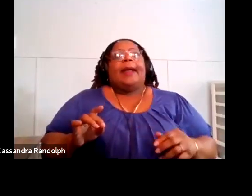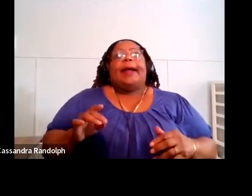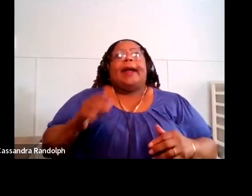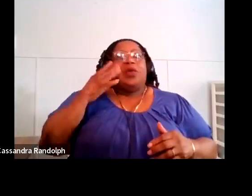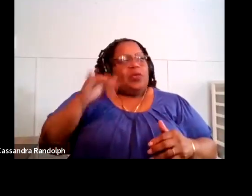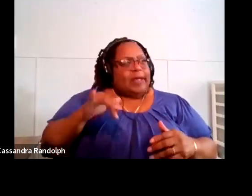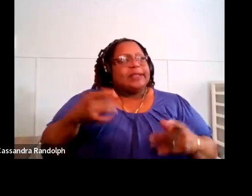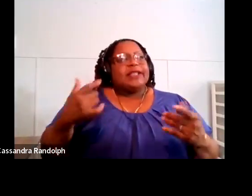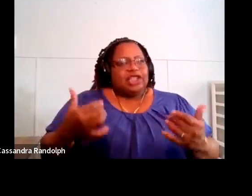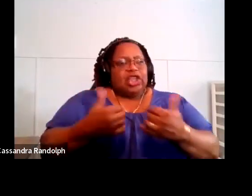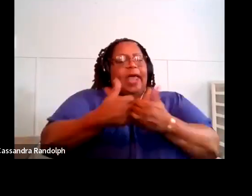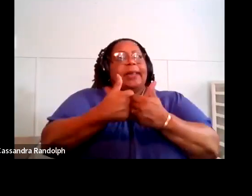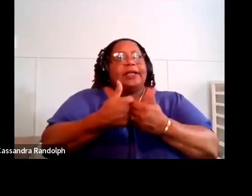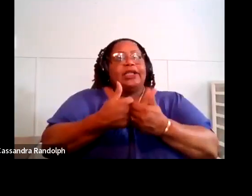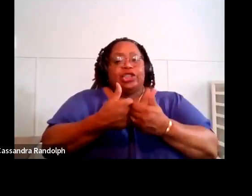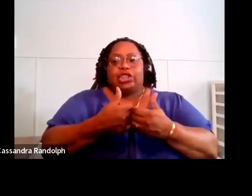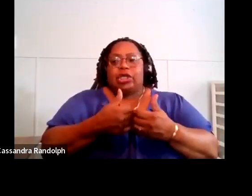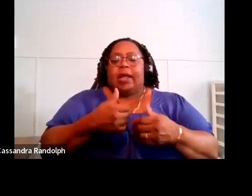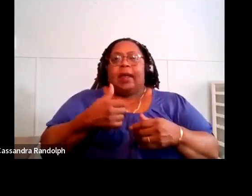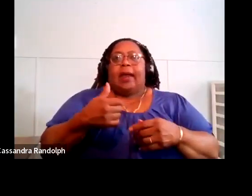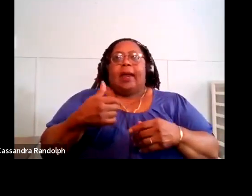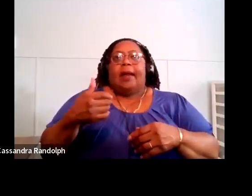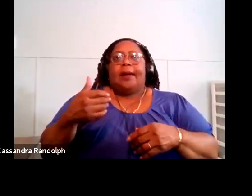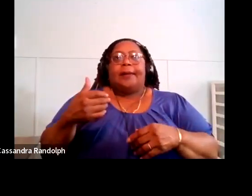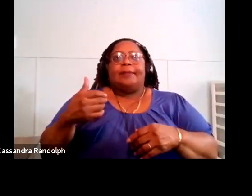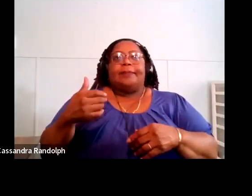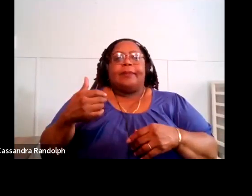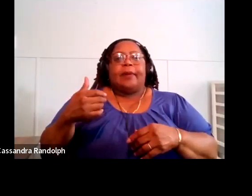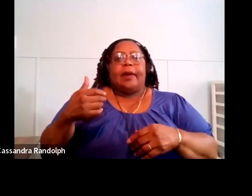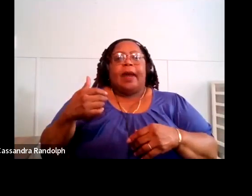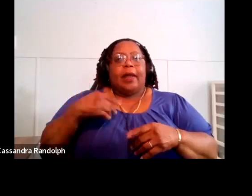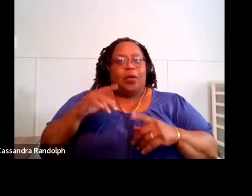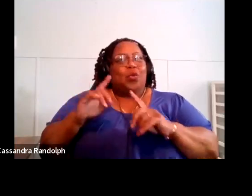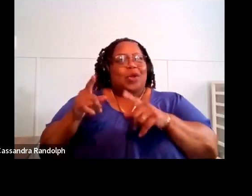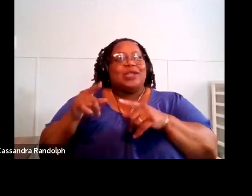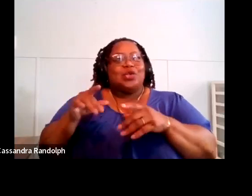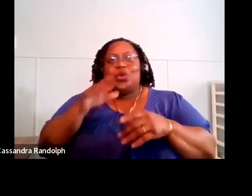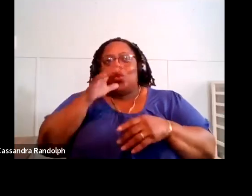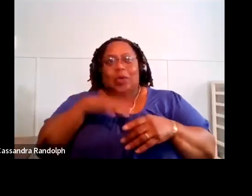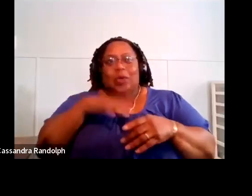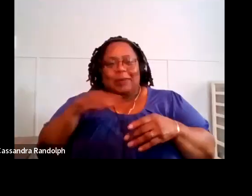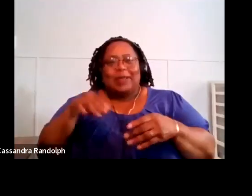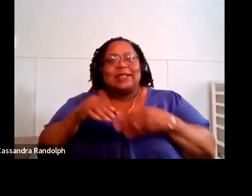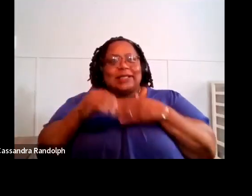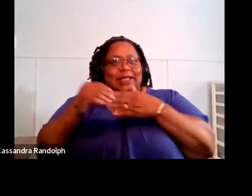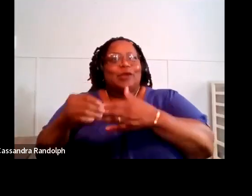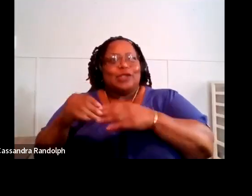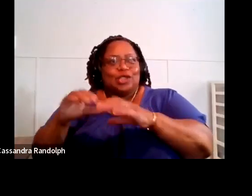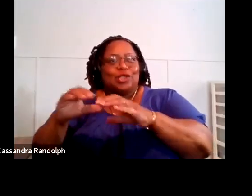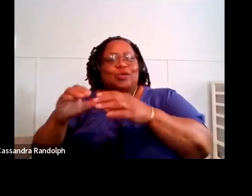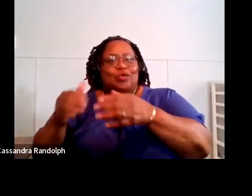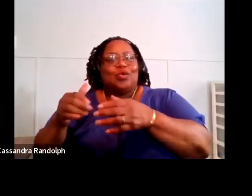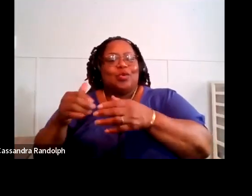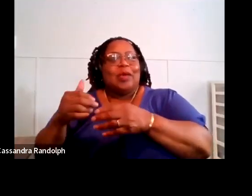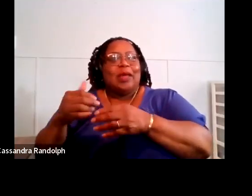that we will have one response even from me, a lot of people approach it differently I know that it is a challenge. I was